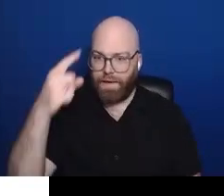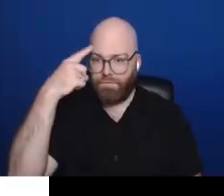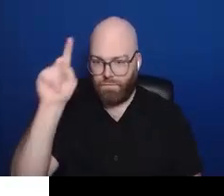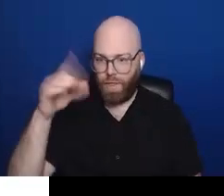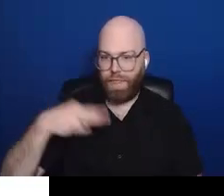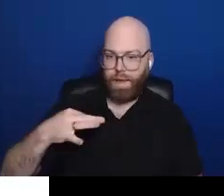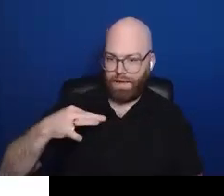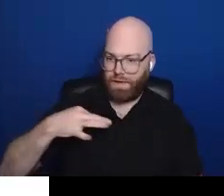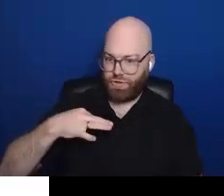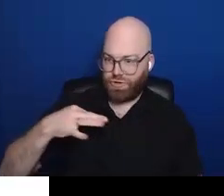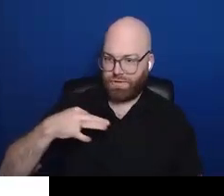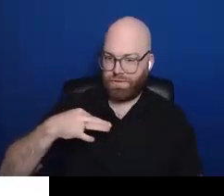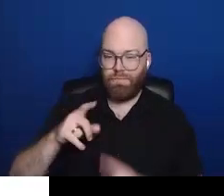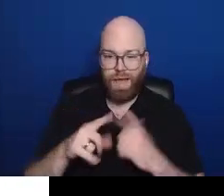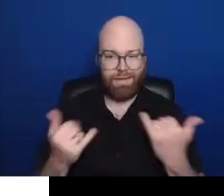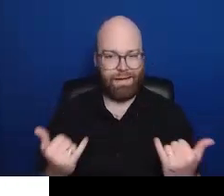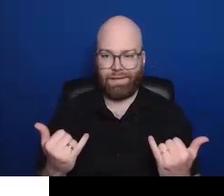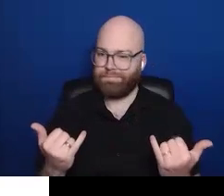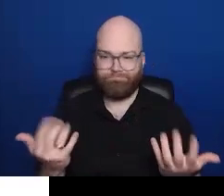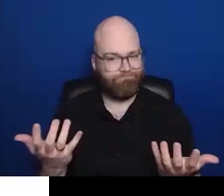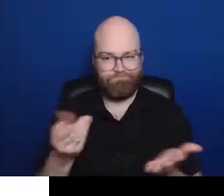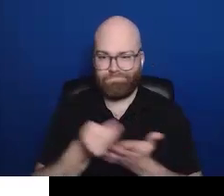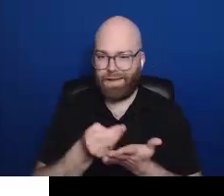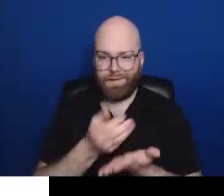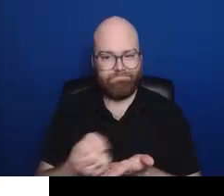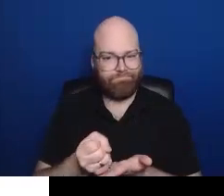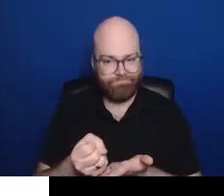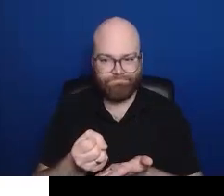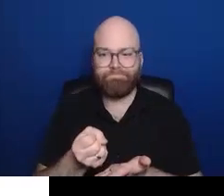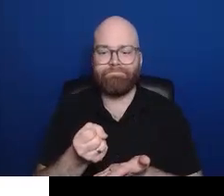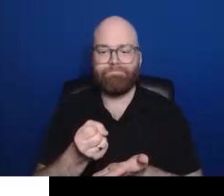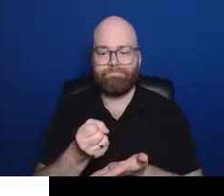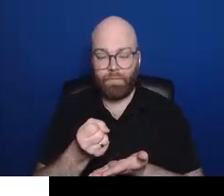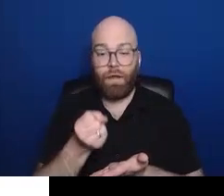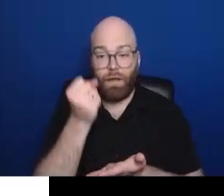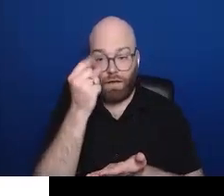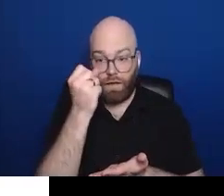However, at the moment we don't. But we do strongly encourage everybody to still,